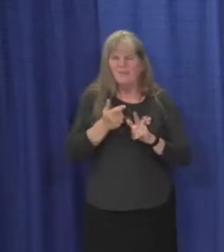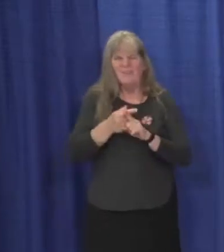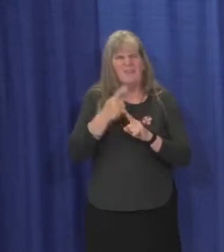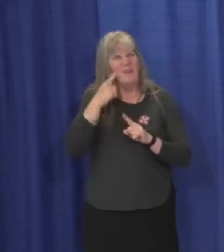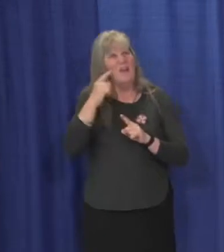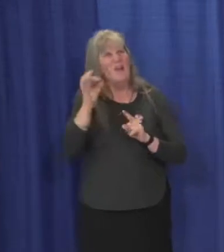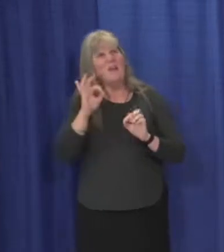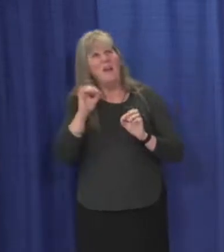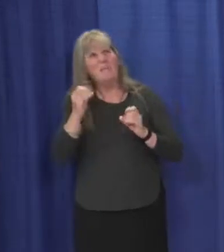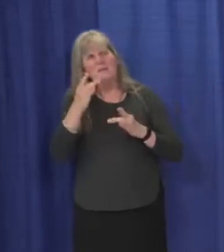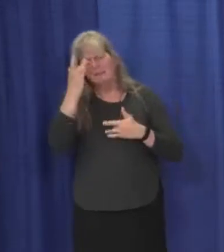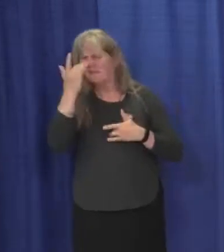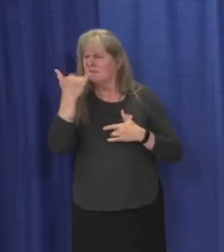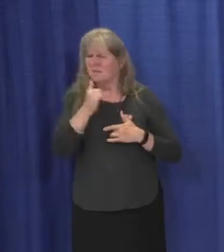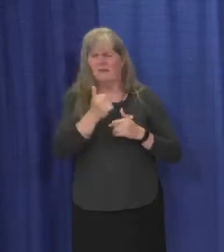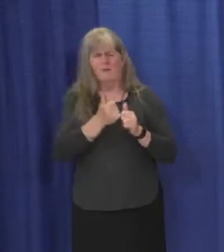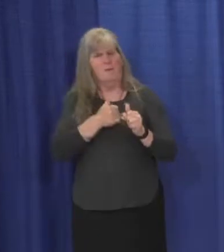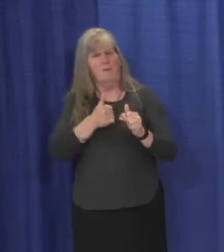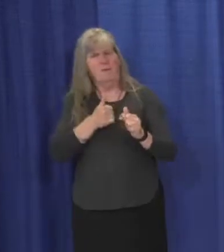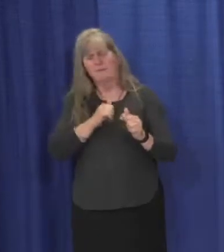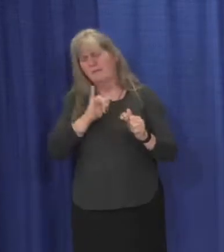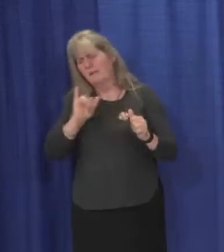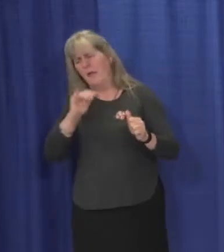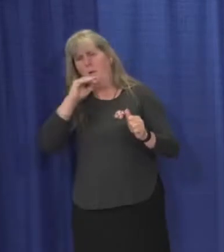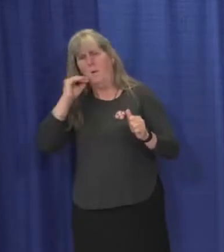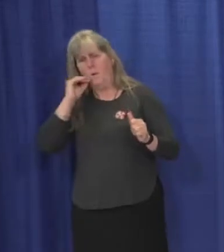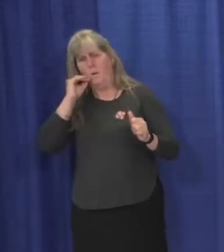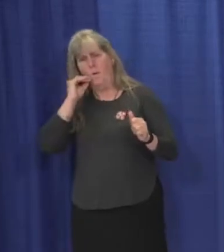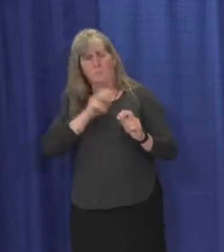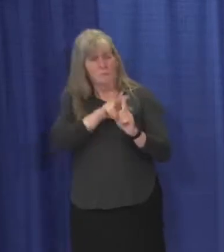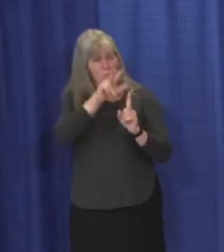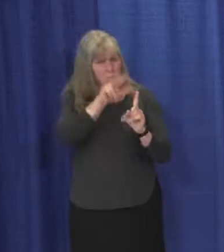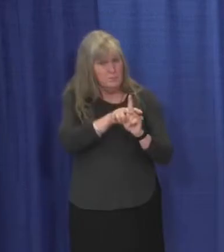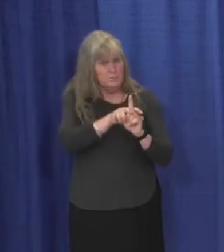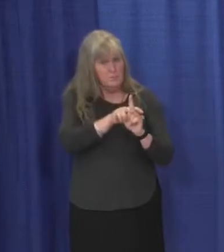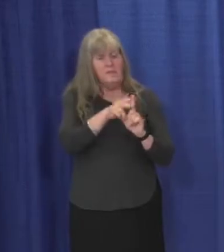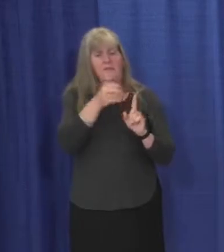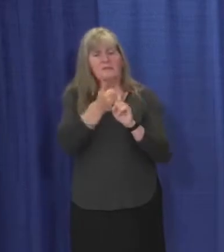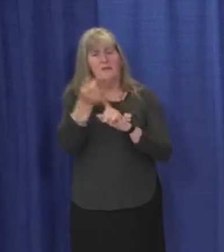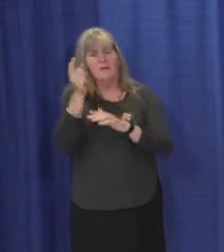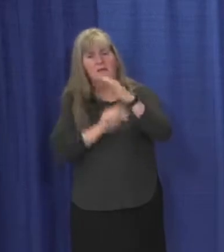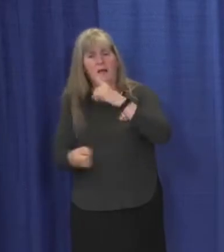if you have mild symptoms. Arrange for a test and self